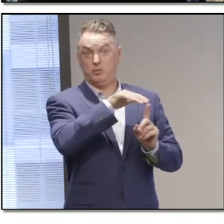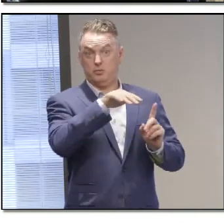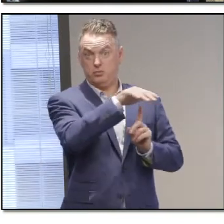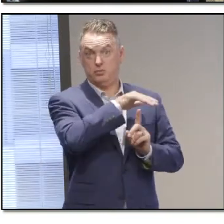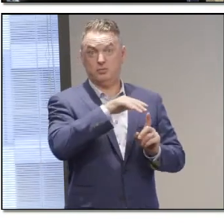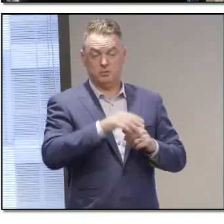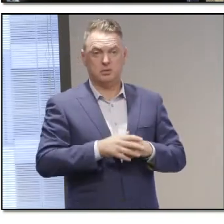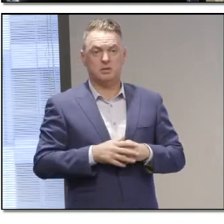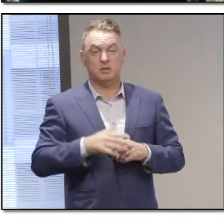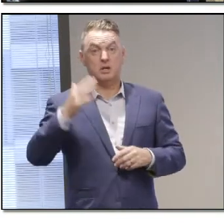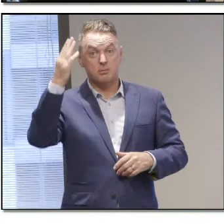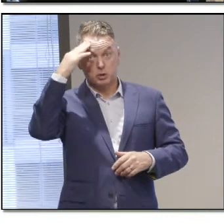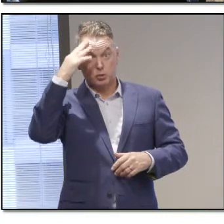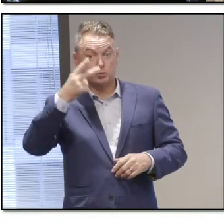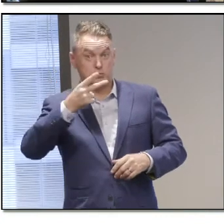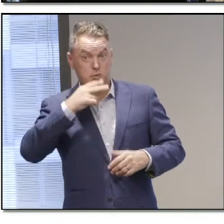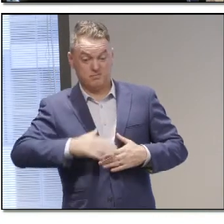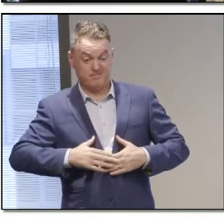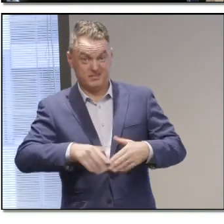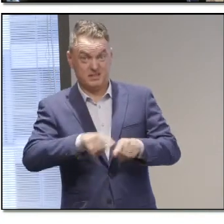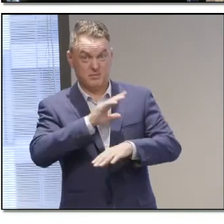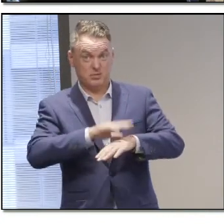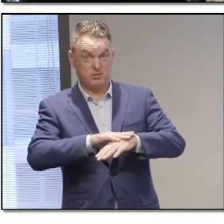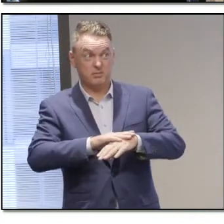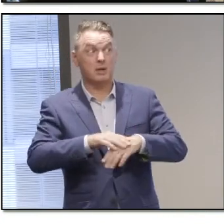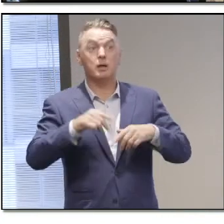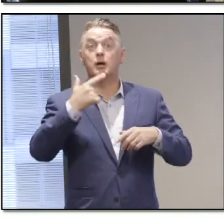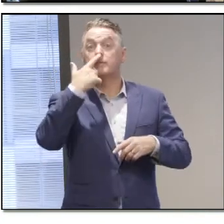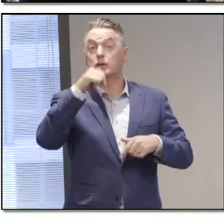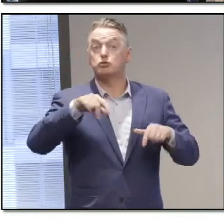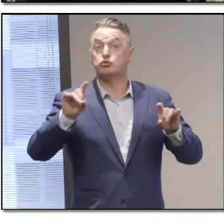maternal smoking during pregnancy, fortunately in Australia we're doing pretty well with this. Our